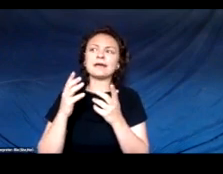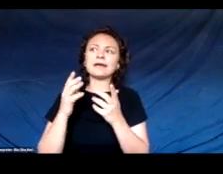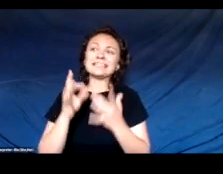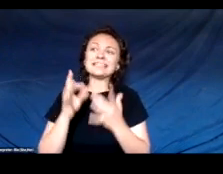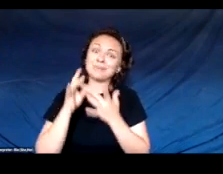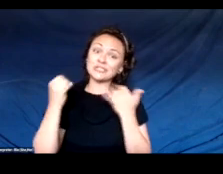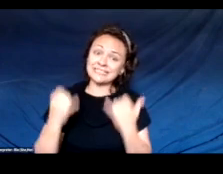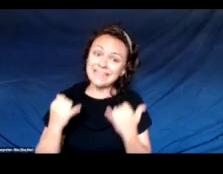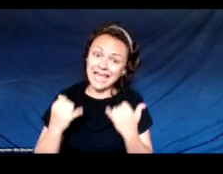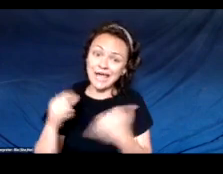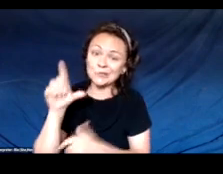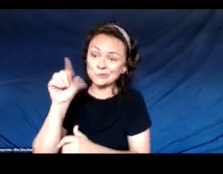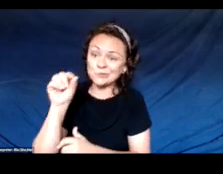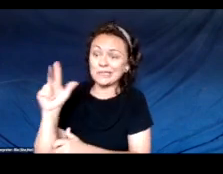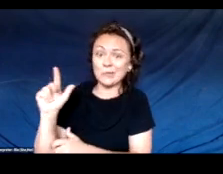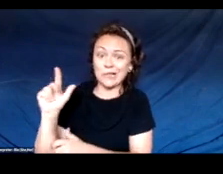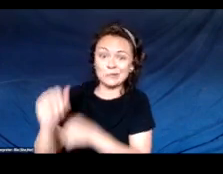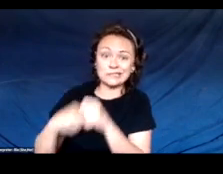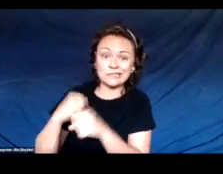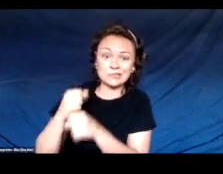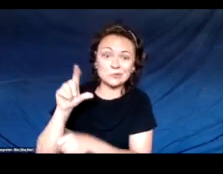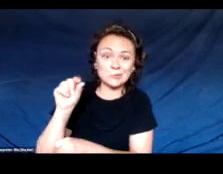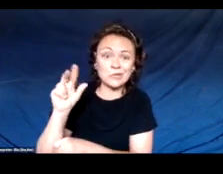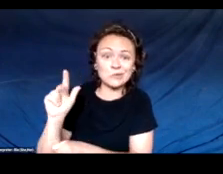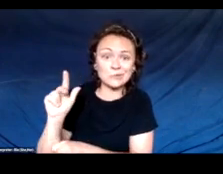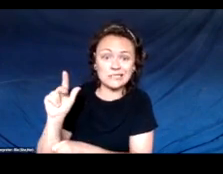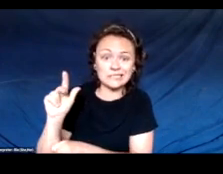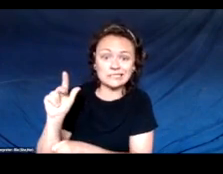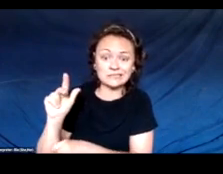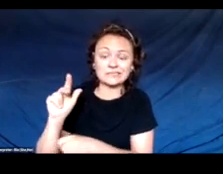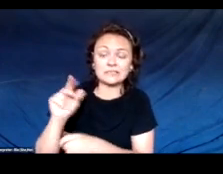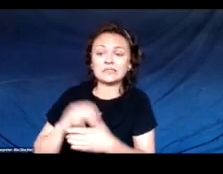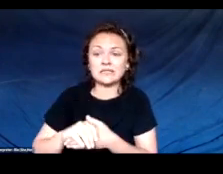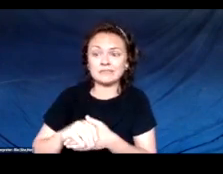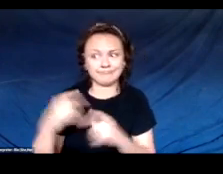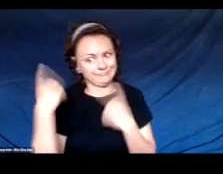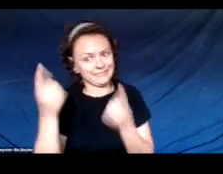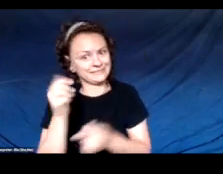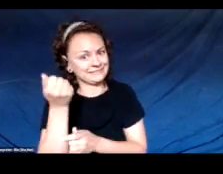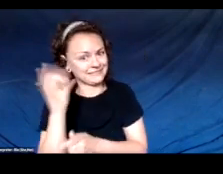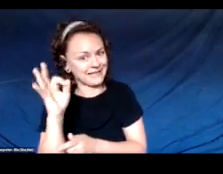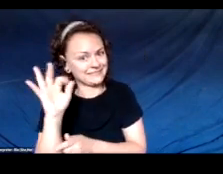2023 versus 1992, have been more progressive and